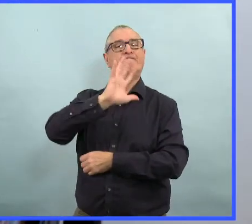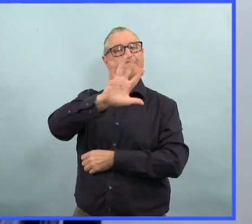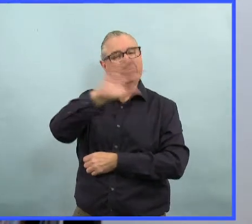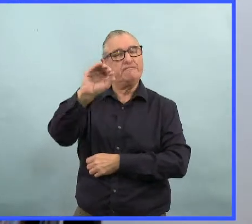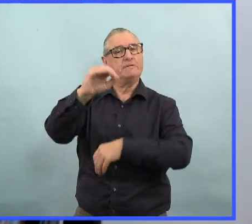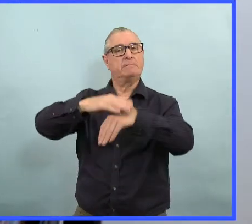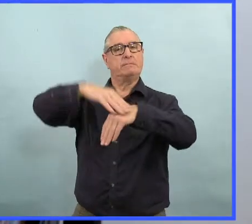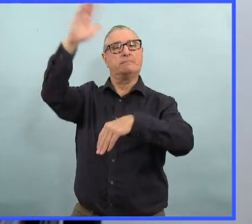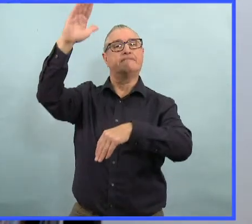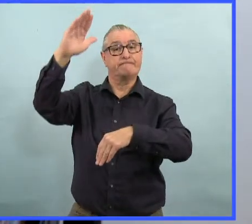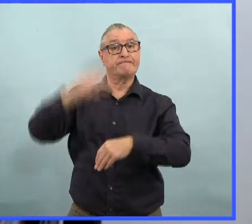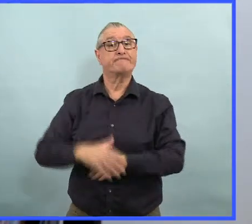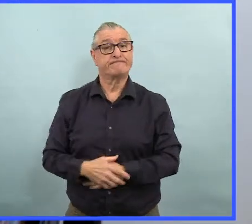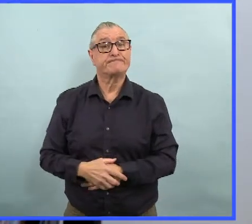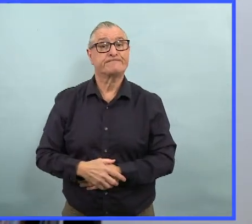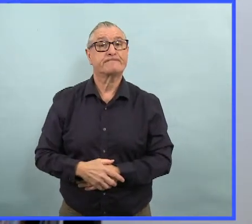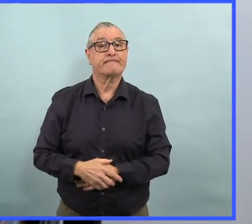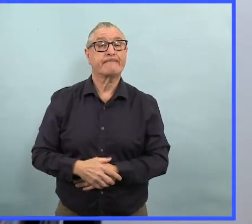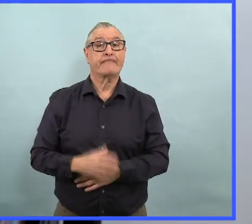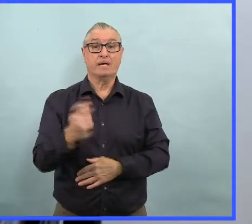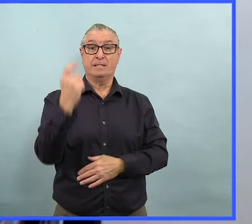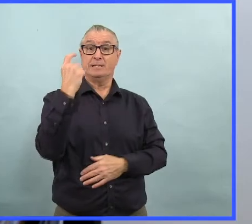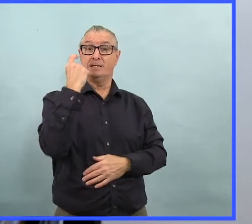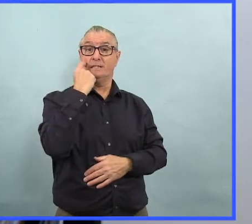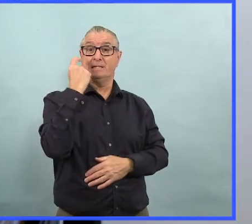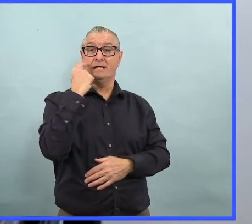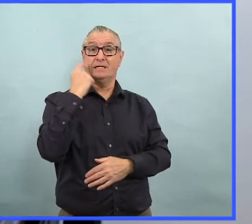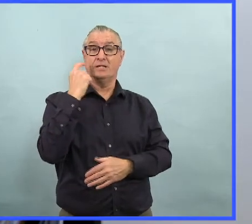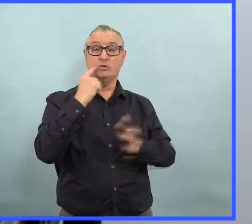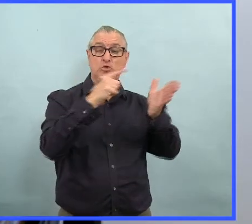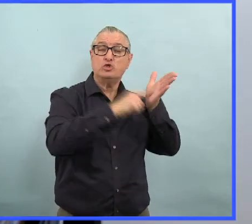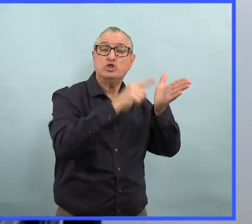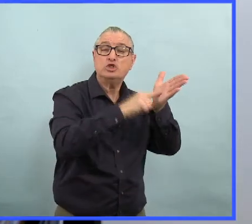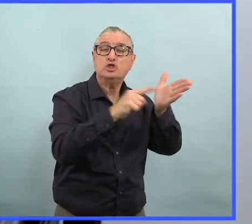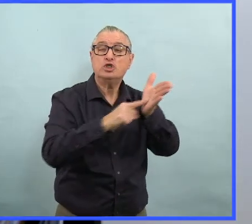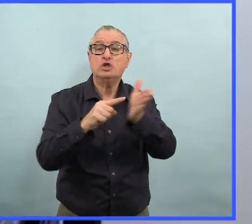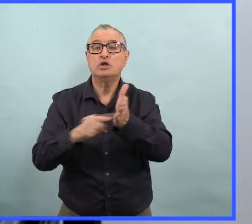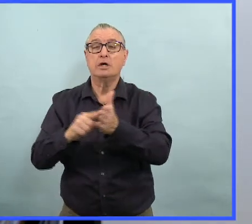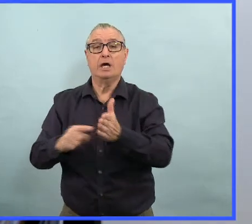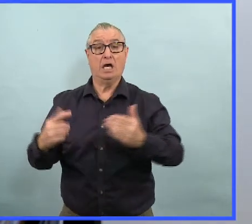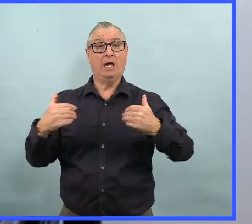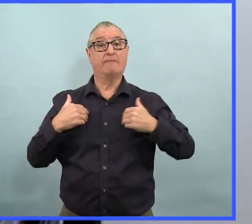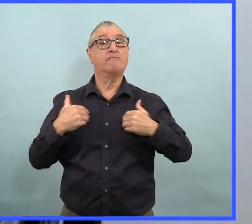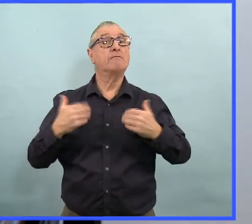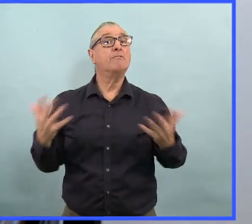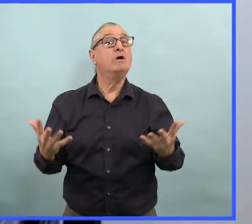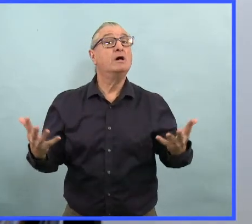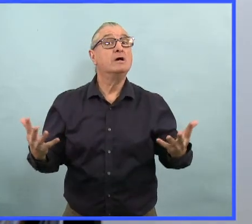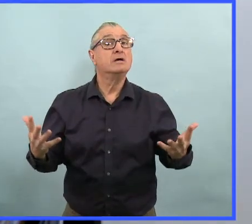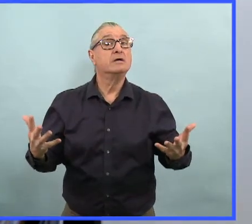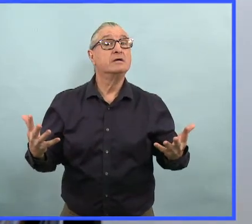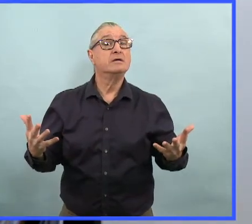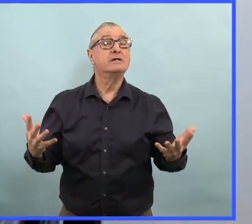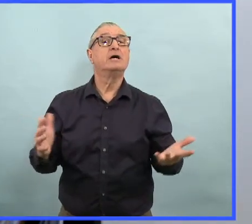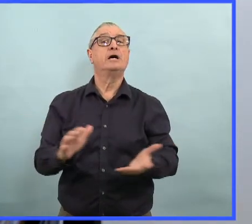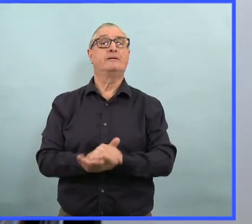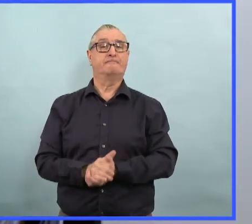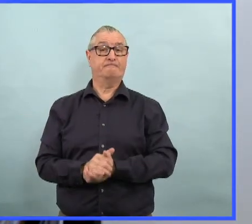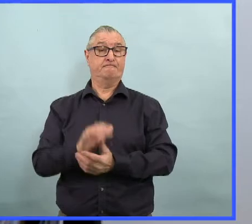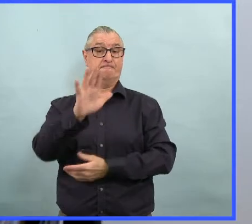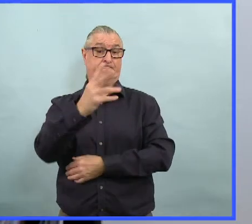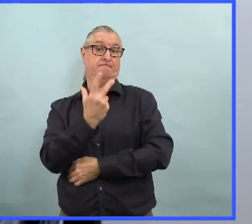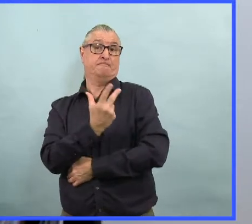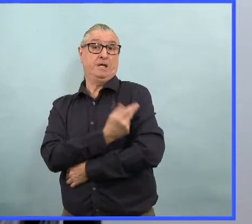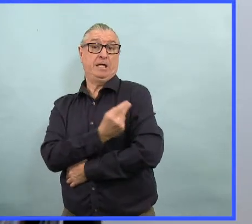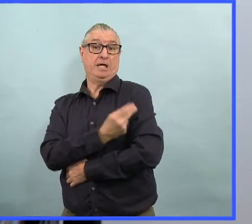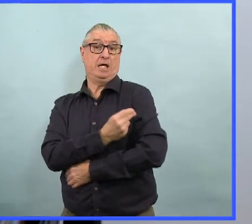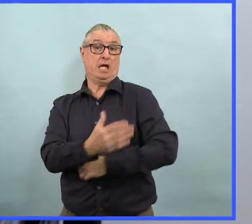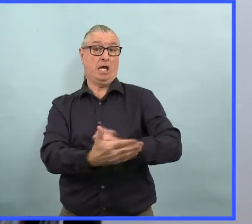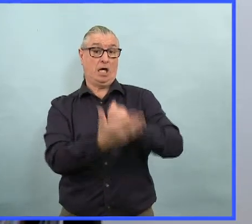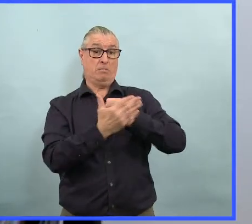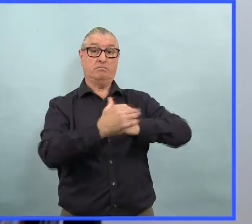research on kobit 19 and how vaccines prevent against some of the outcomes i really wanted